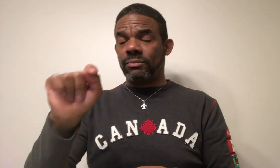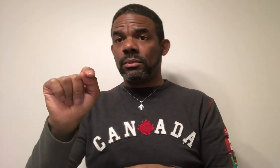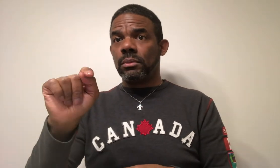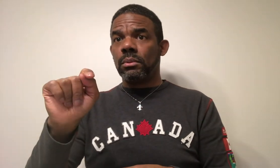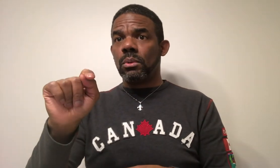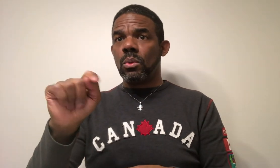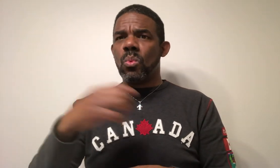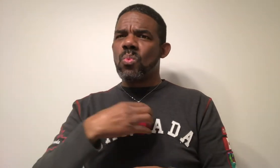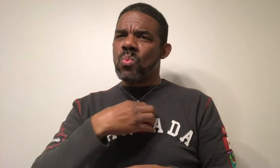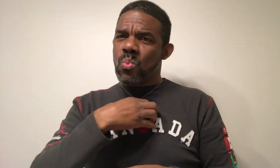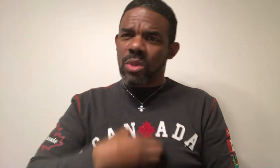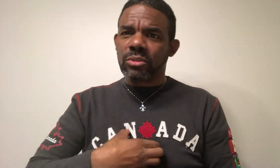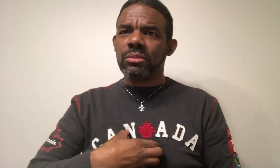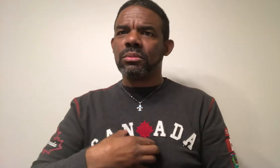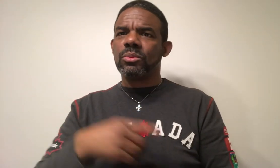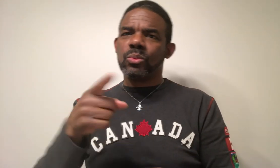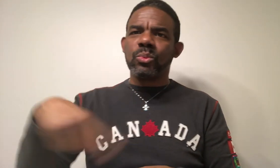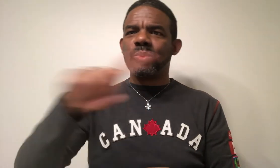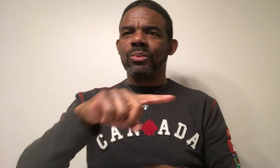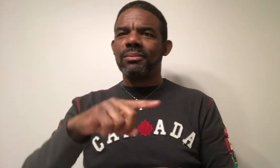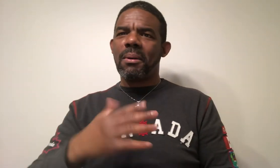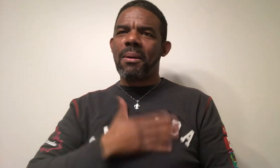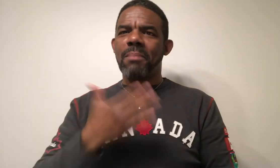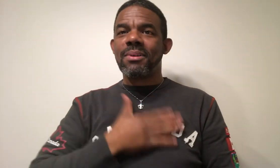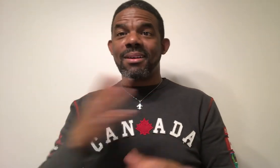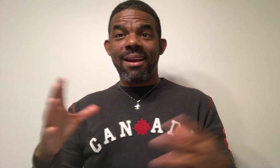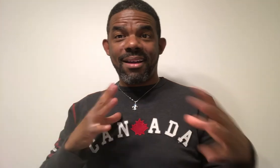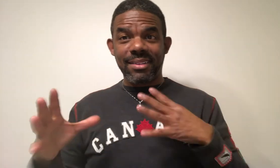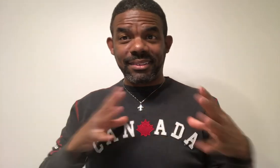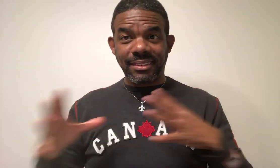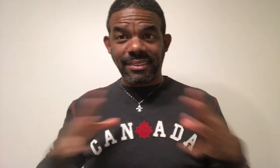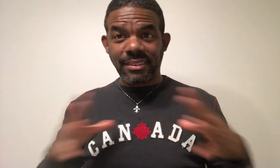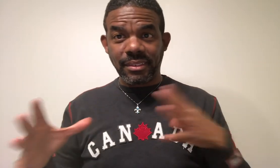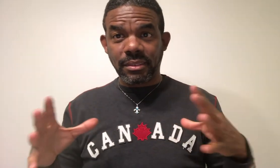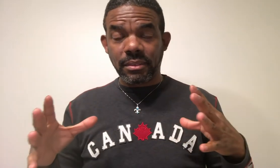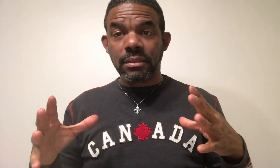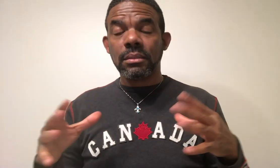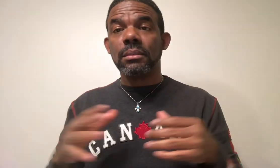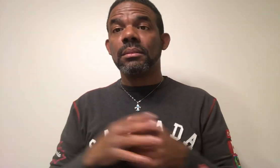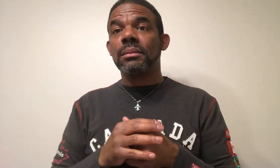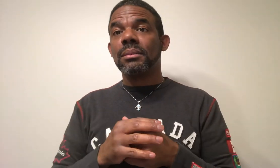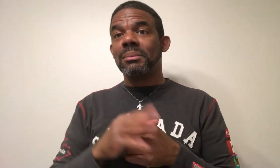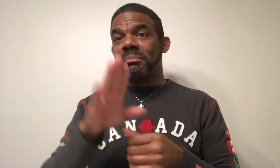We at the Student Life Team wish you all Happy Holidays